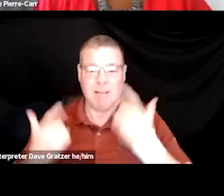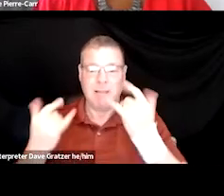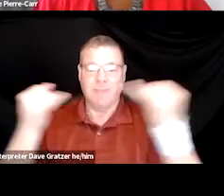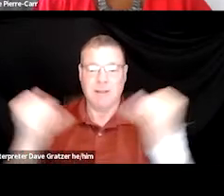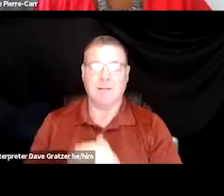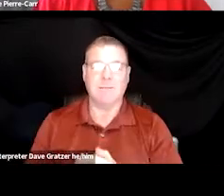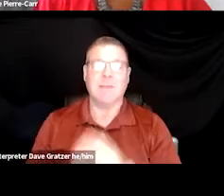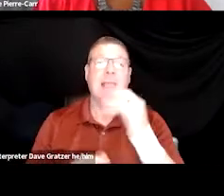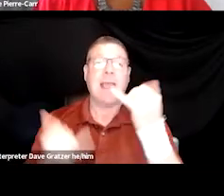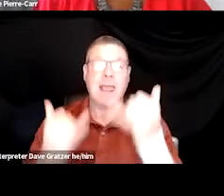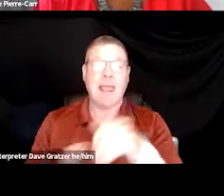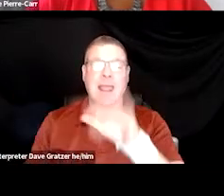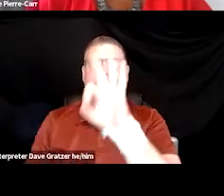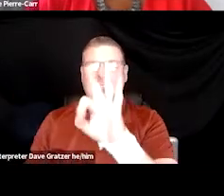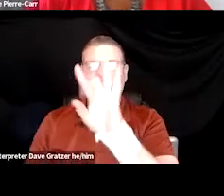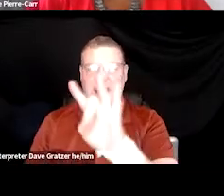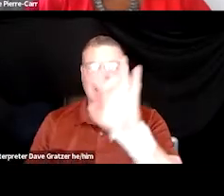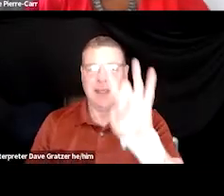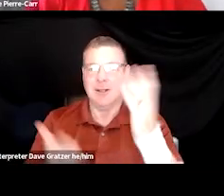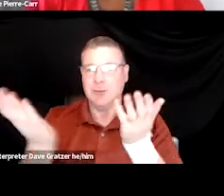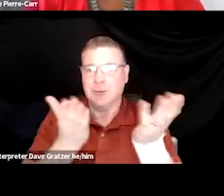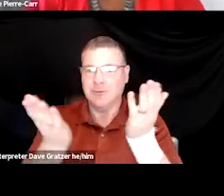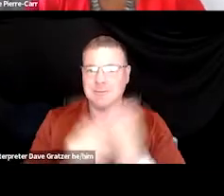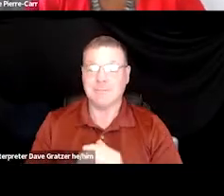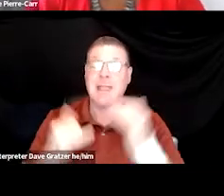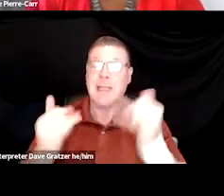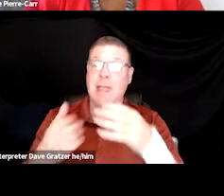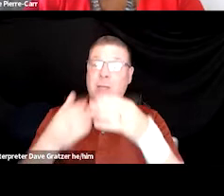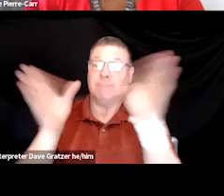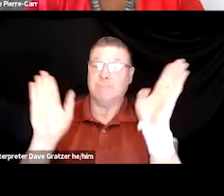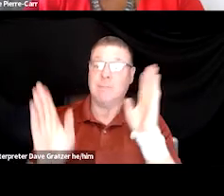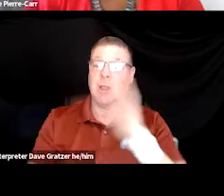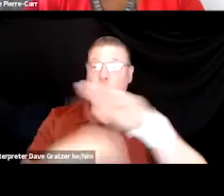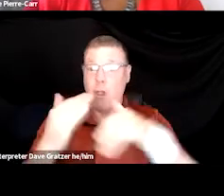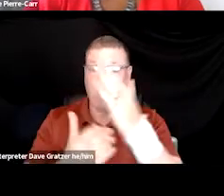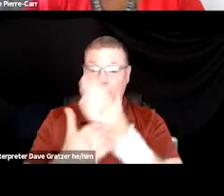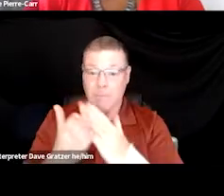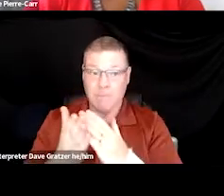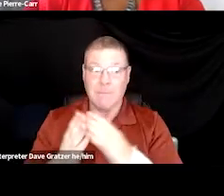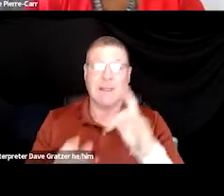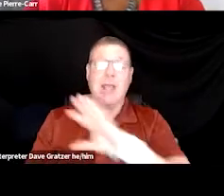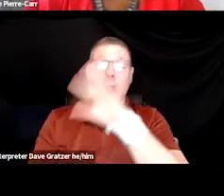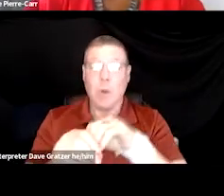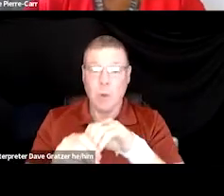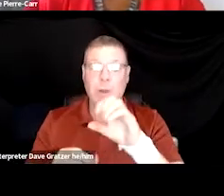now also the 988 service, overseeing all aspects of the service, including its sub networks,